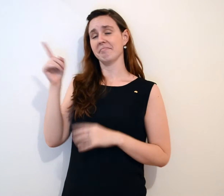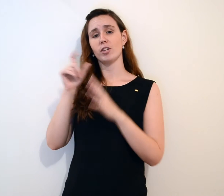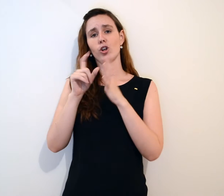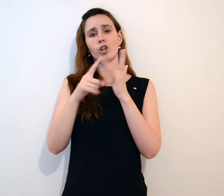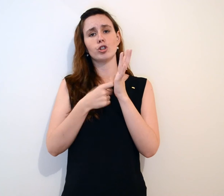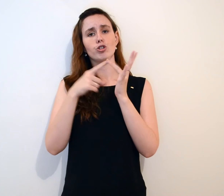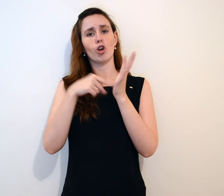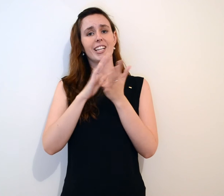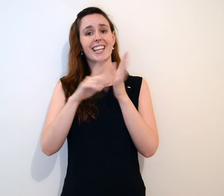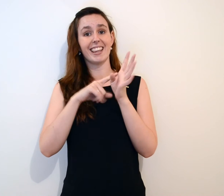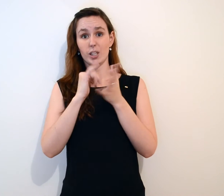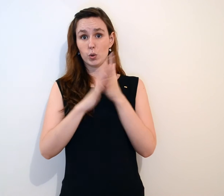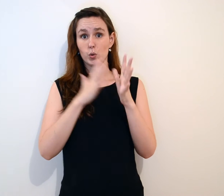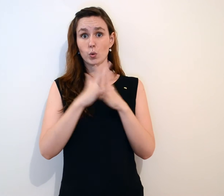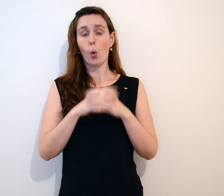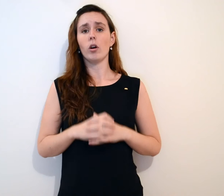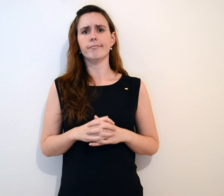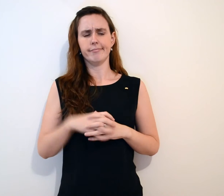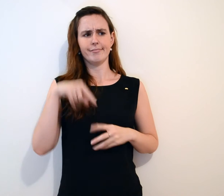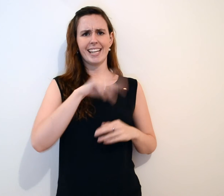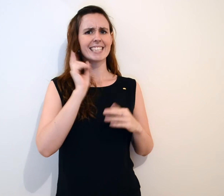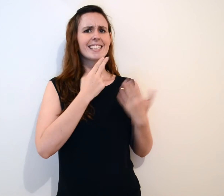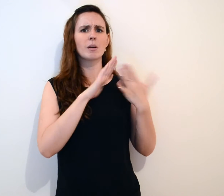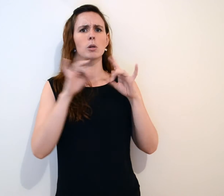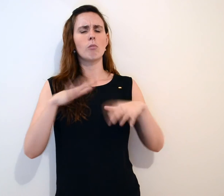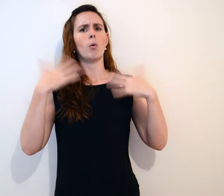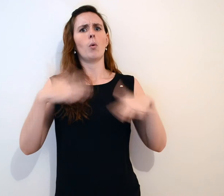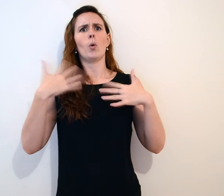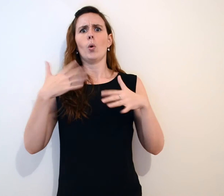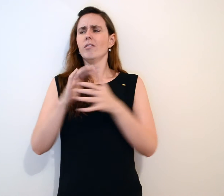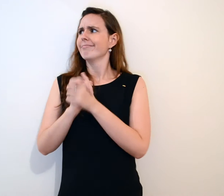Dorothy Shaw! She did a lot for the deaf community,